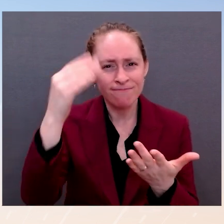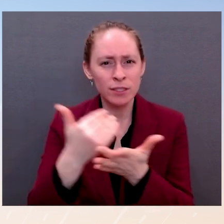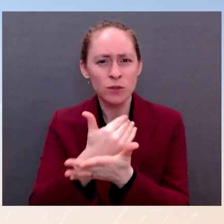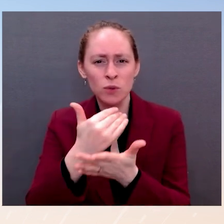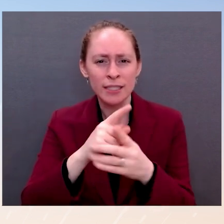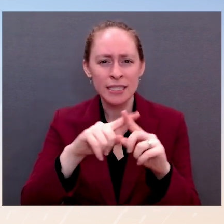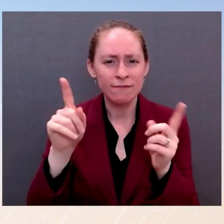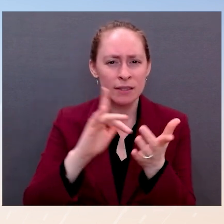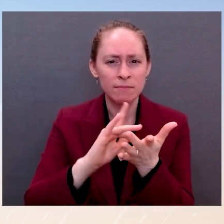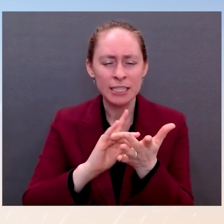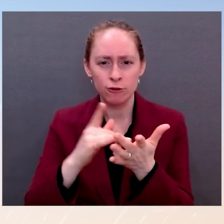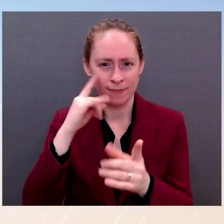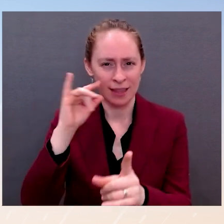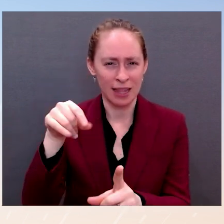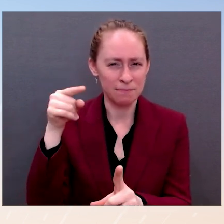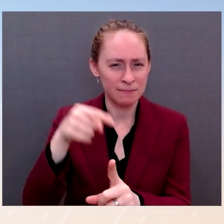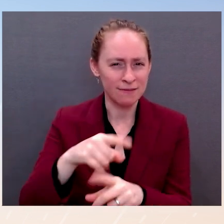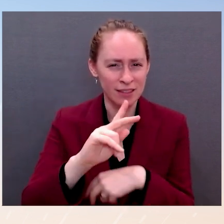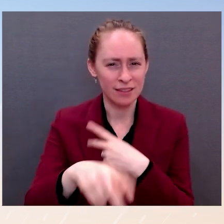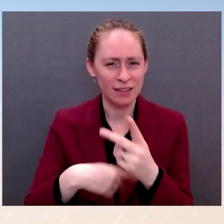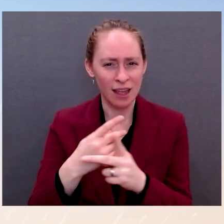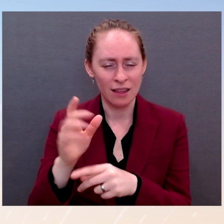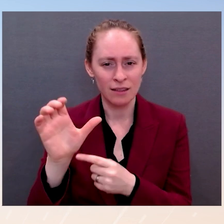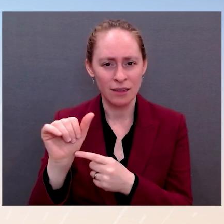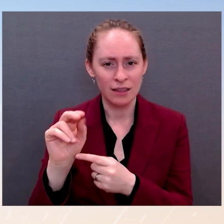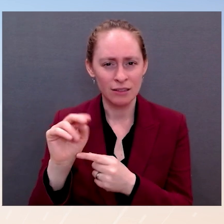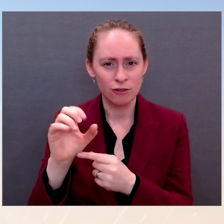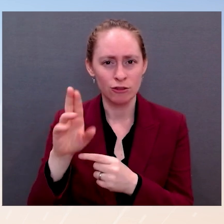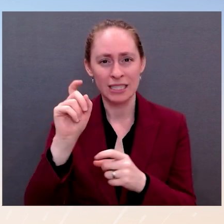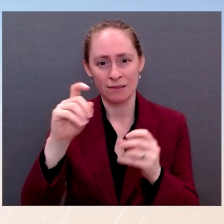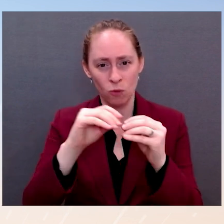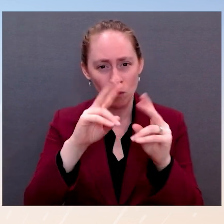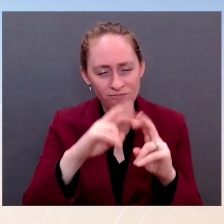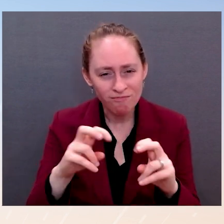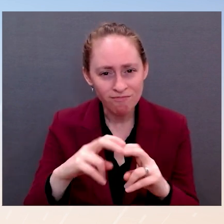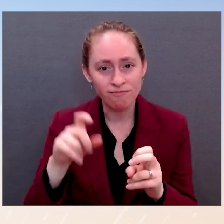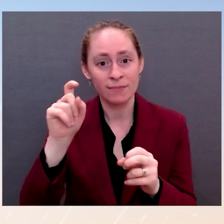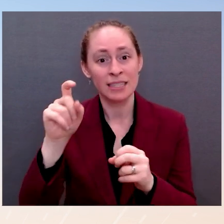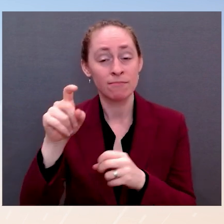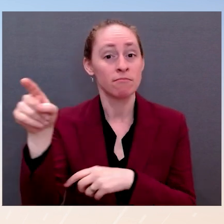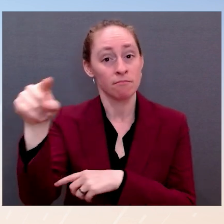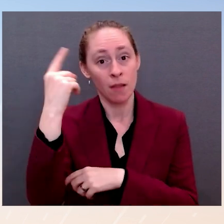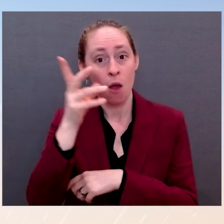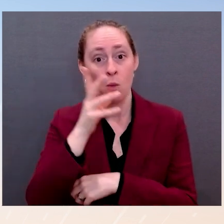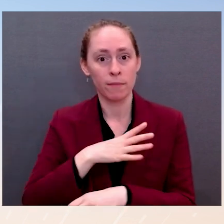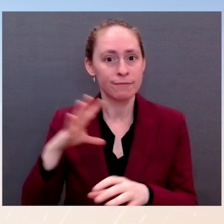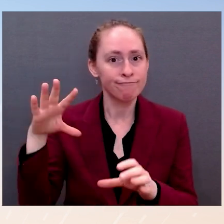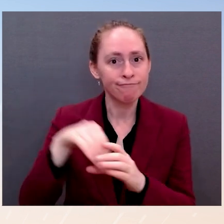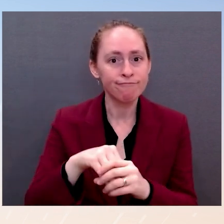But we need to know, and we need more black women to participate in clinical trials